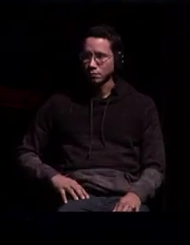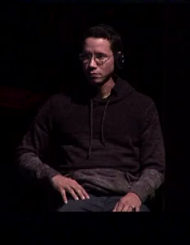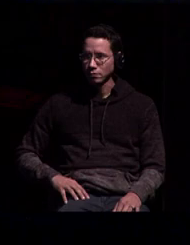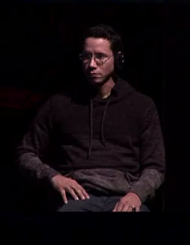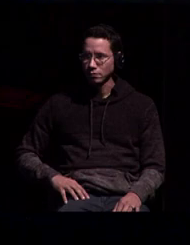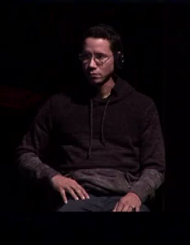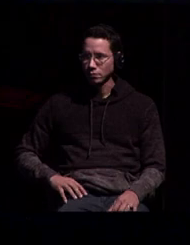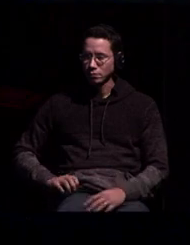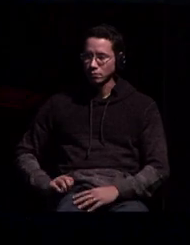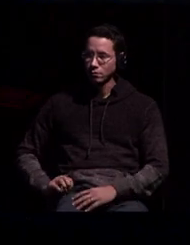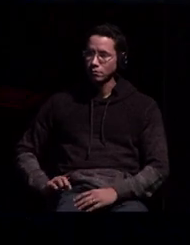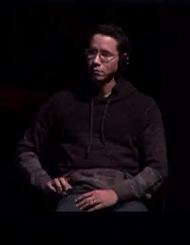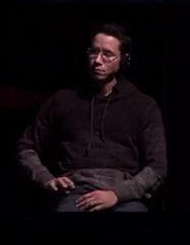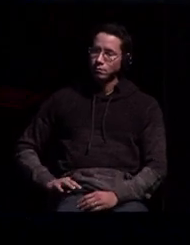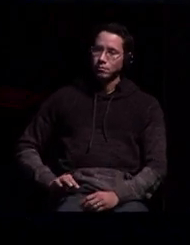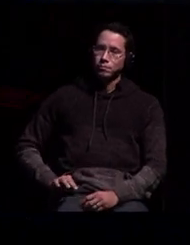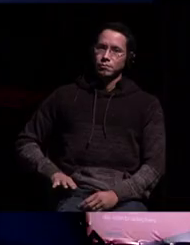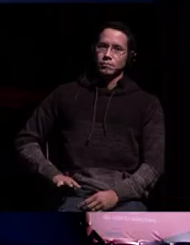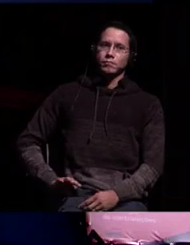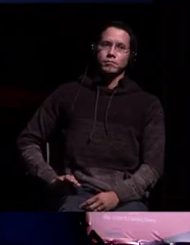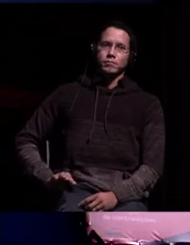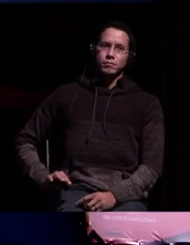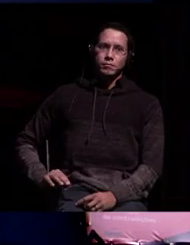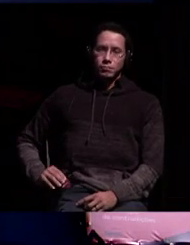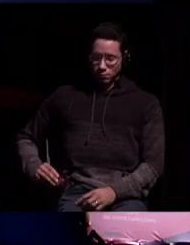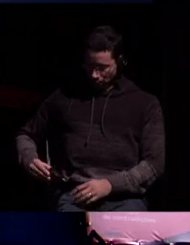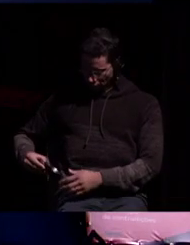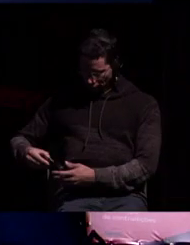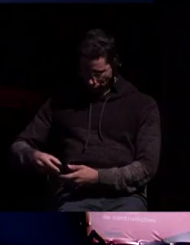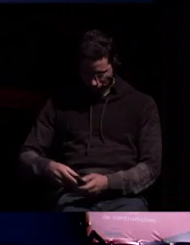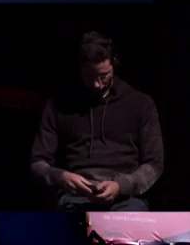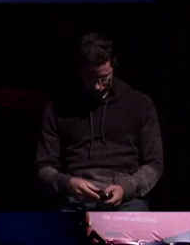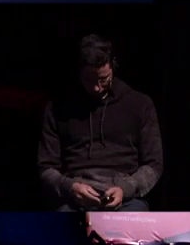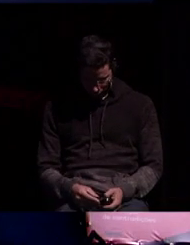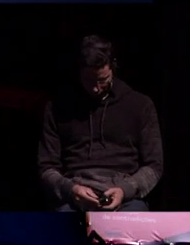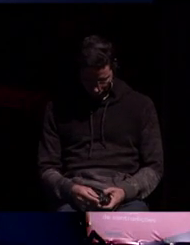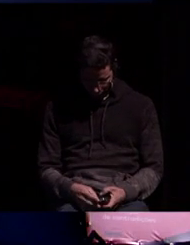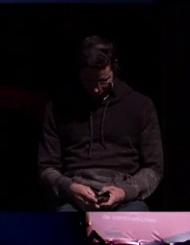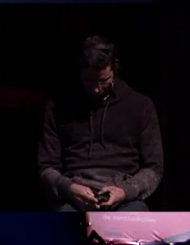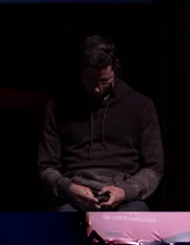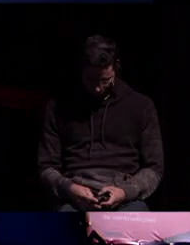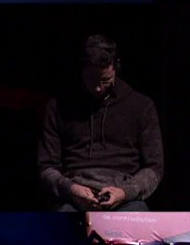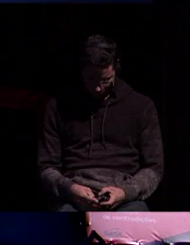to this international seminar to talk about a subject that is really...